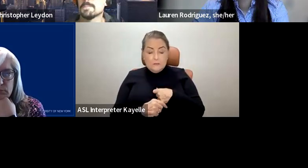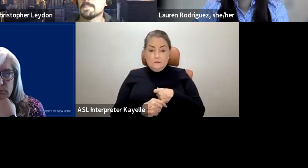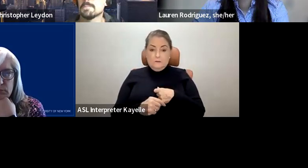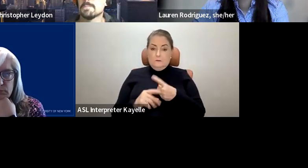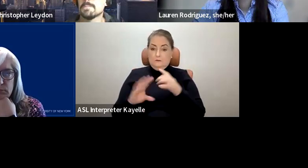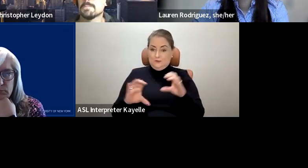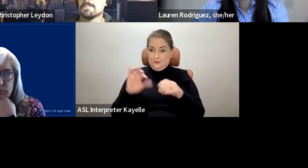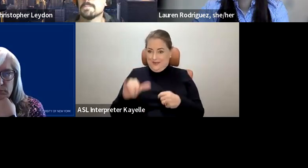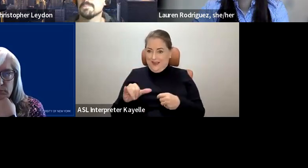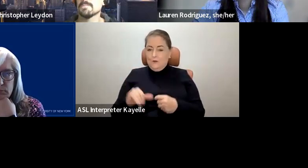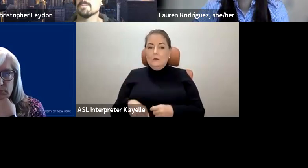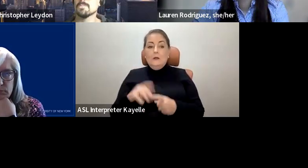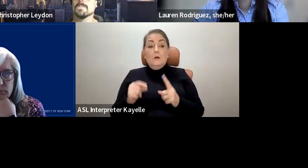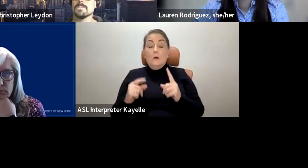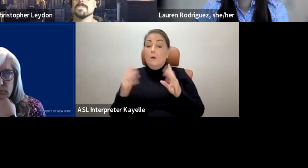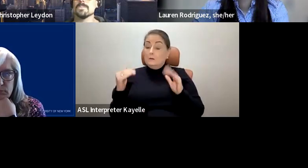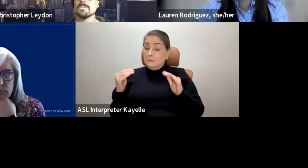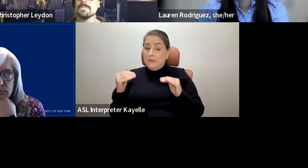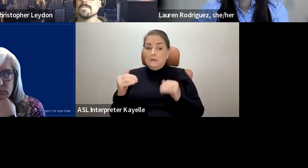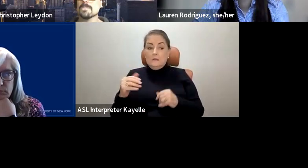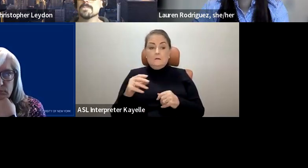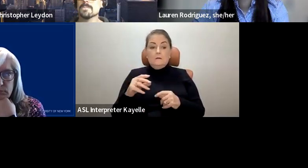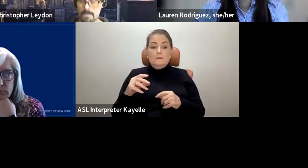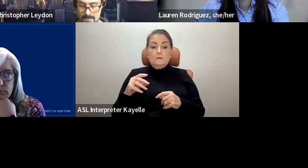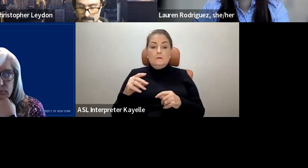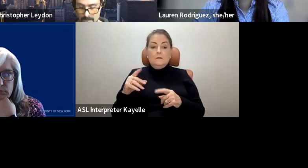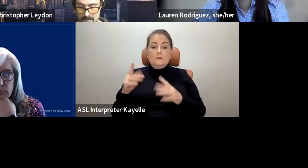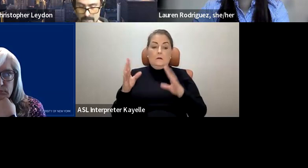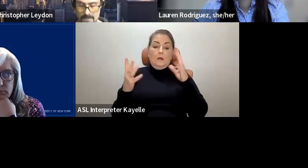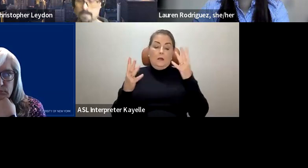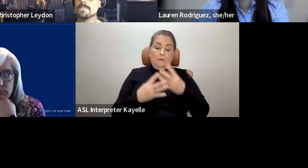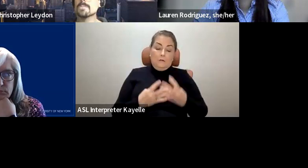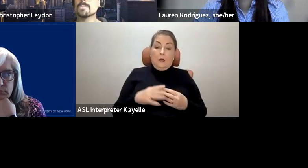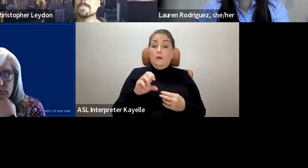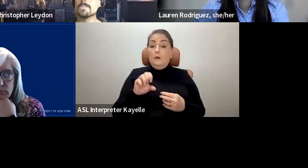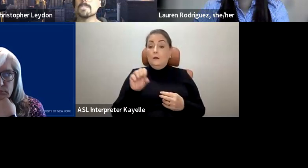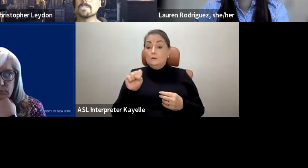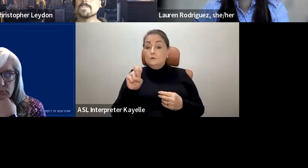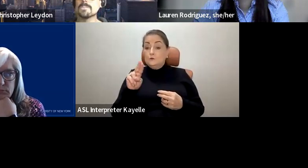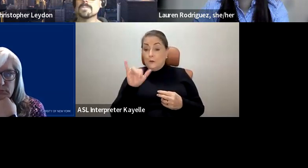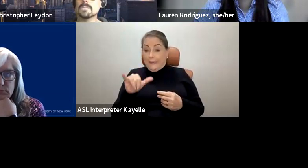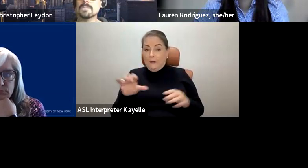work is the expectation that we will know that it will filter down to SUNY and SUNY would do this. So, you know, I've started